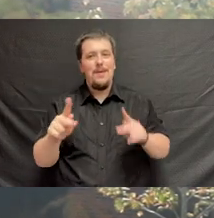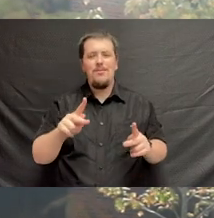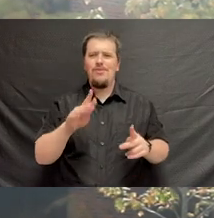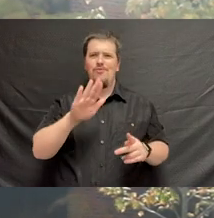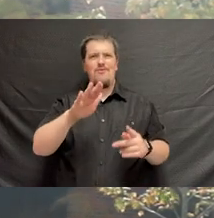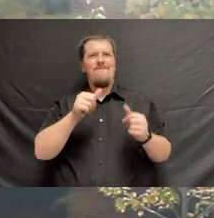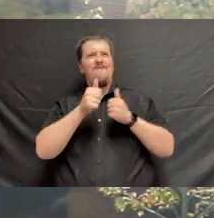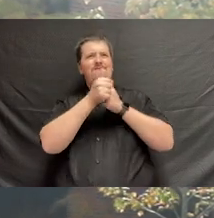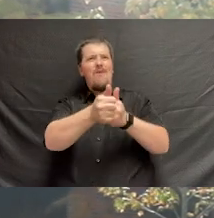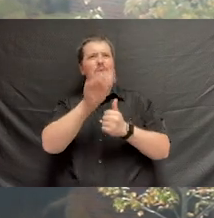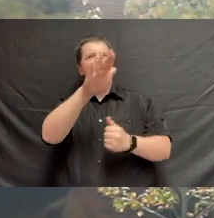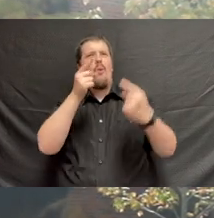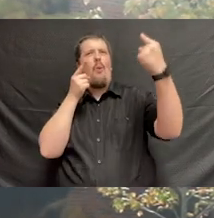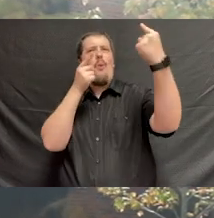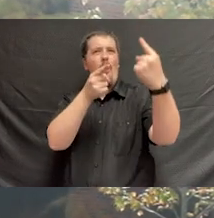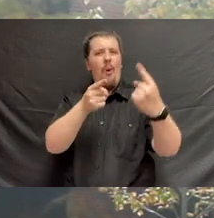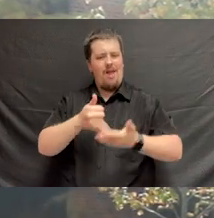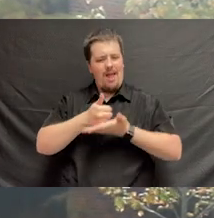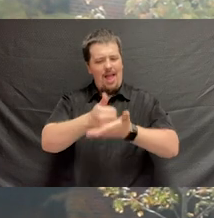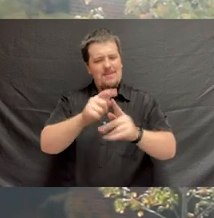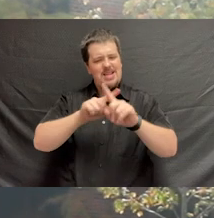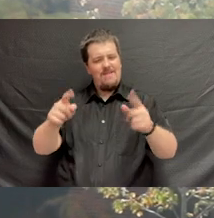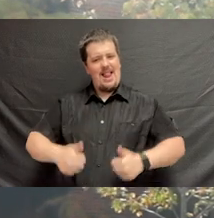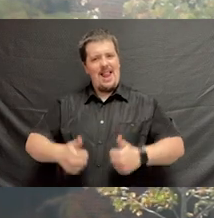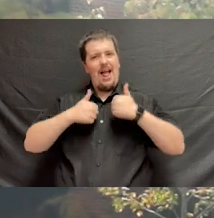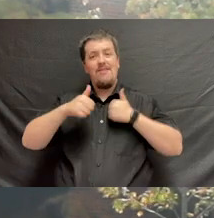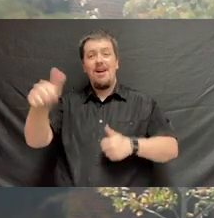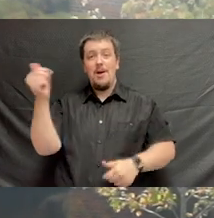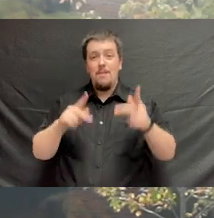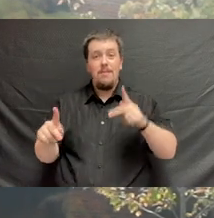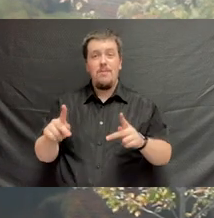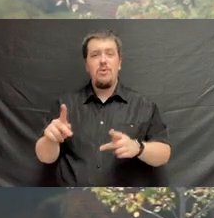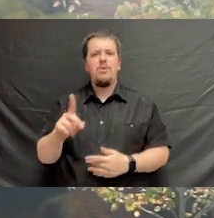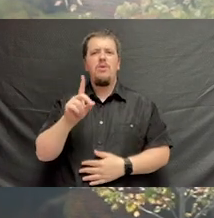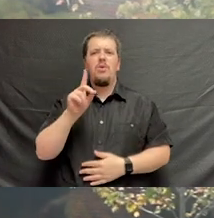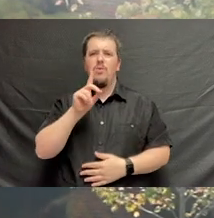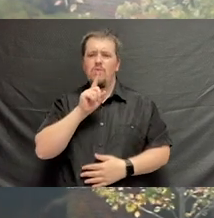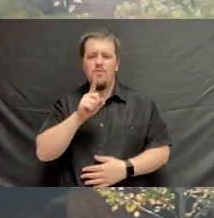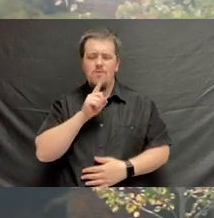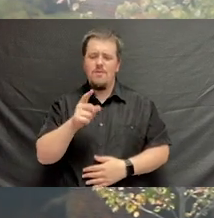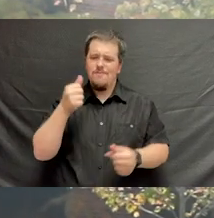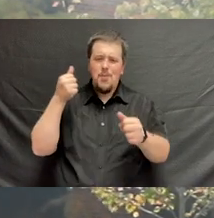Live out your purpose and make a difference in the lives of others. Again, please do not let this day pass